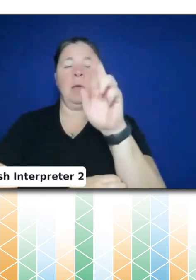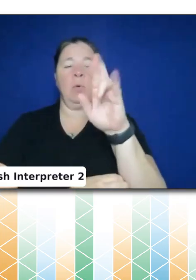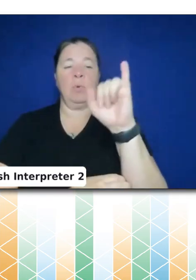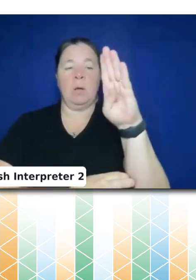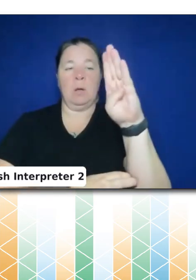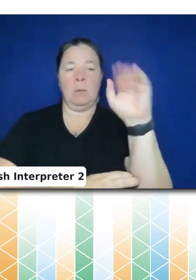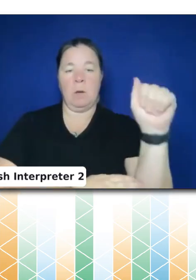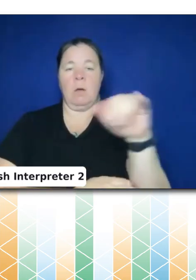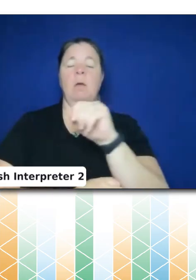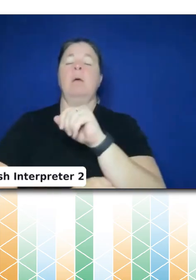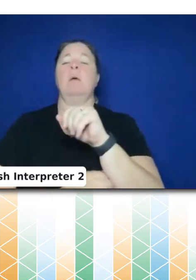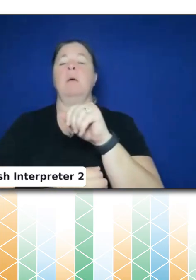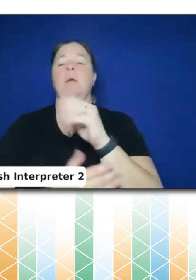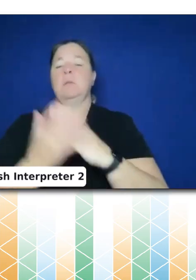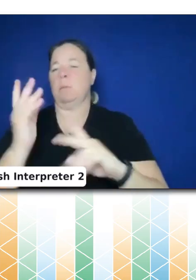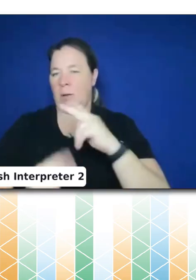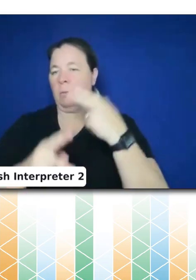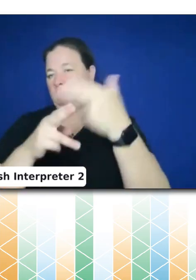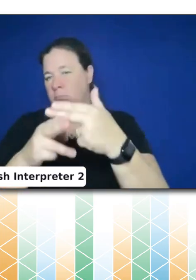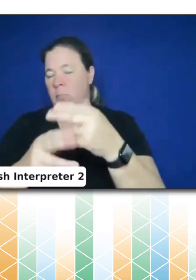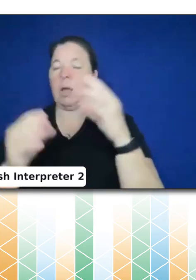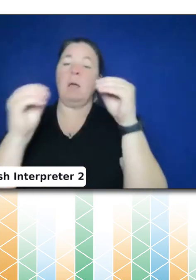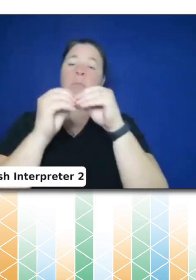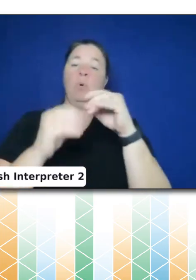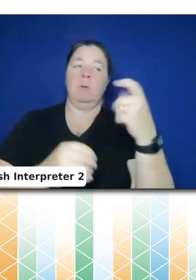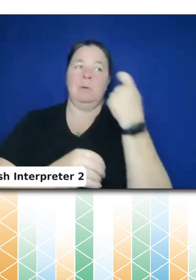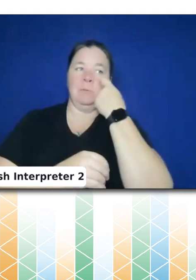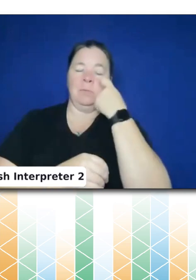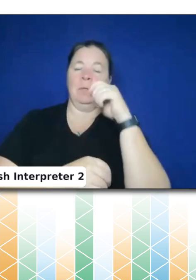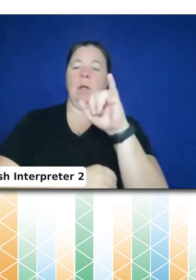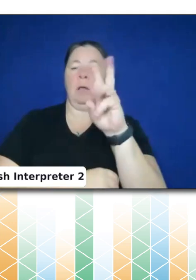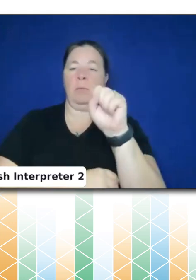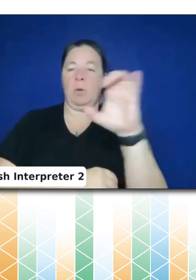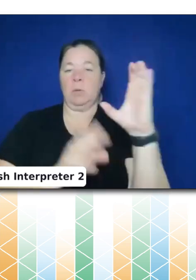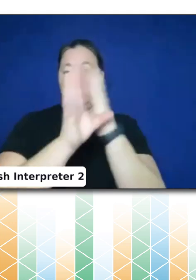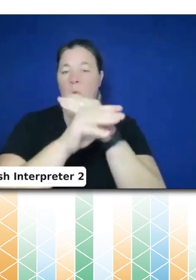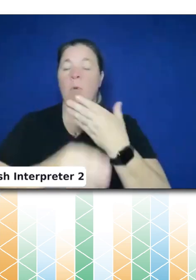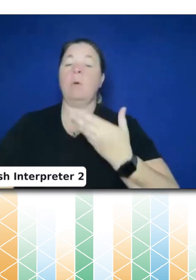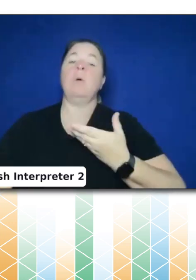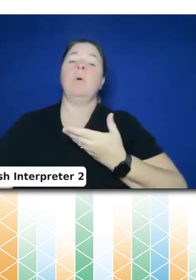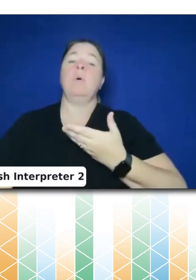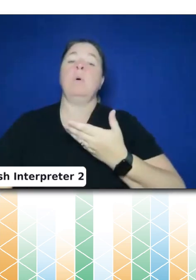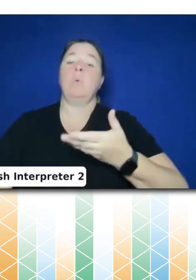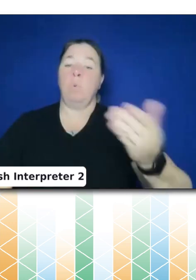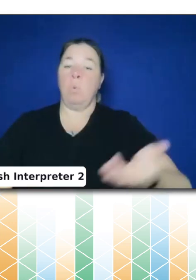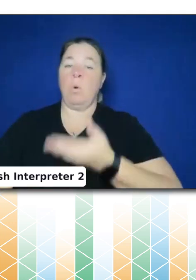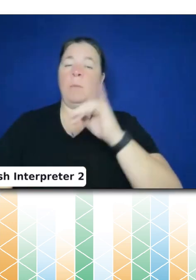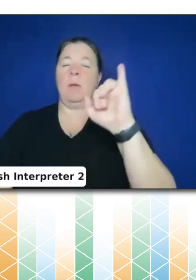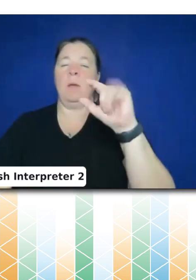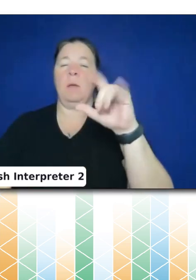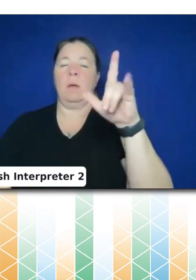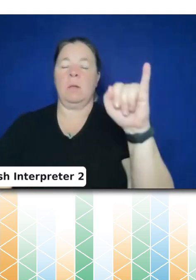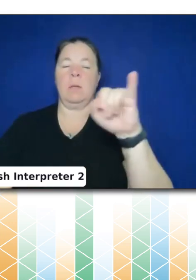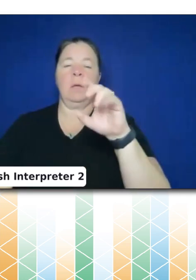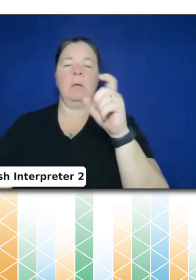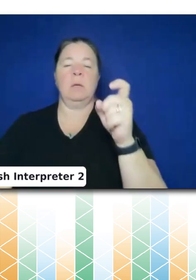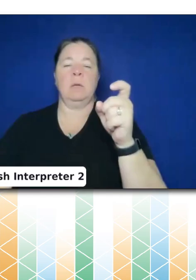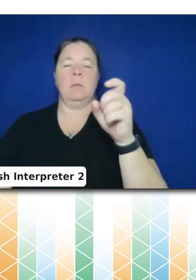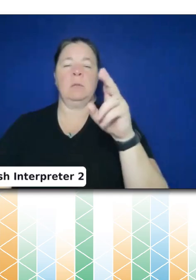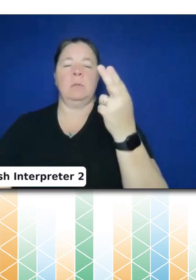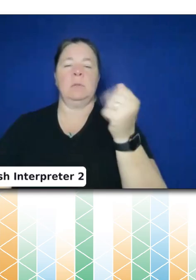Uh, and more, uh, in, uh, this latest IWSCC webinar. I'm very pleased to welcome our guest educator, Igli Jongo, from Stone Procurement Incorporated.